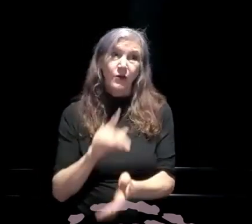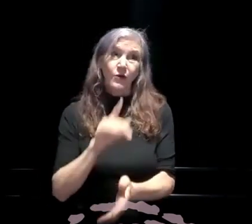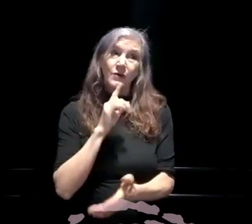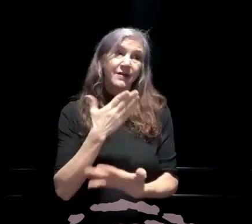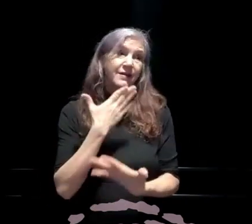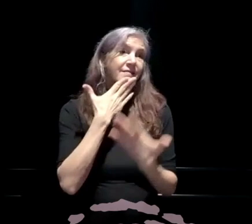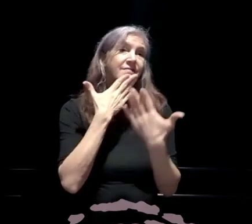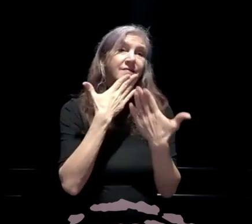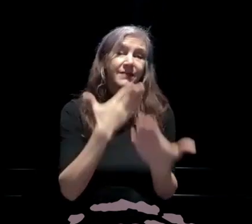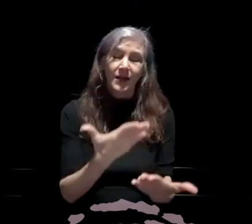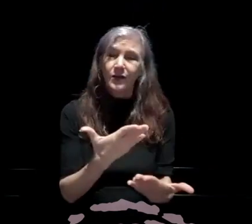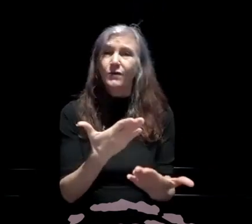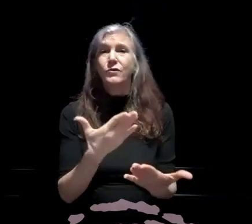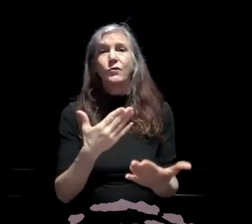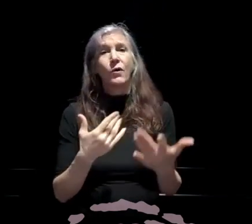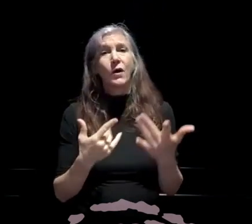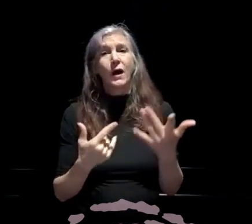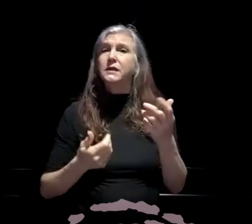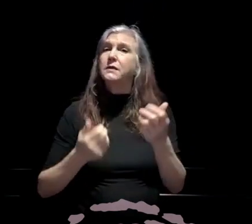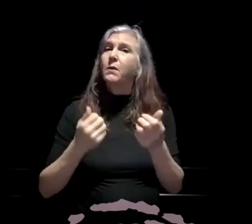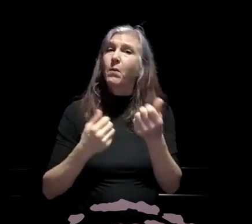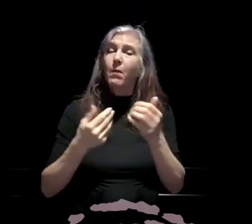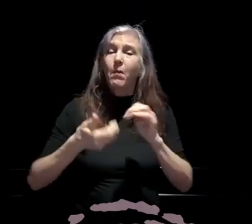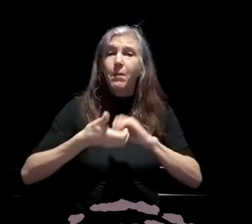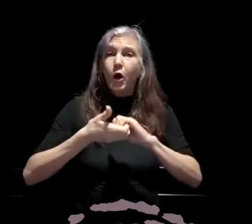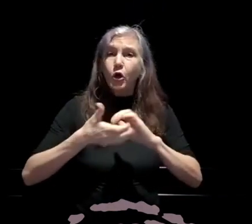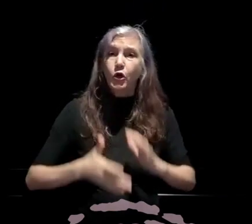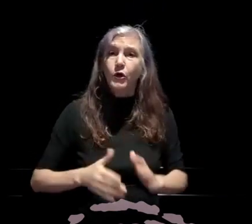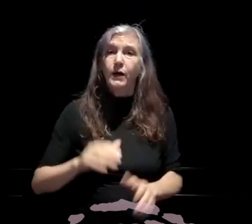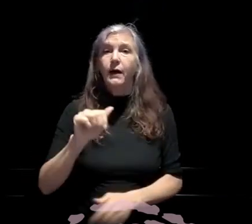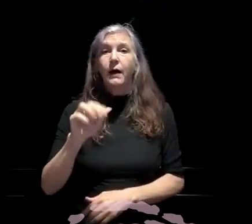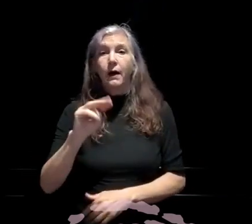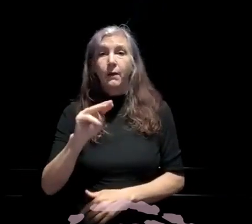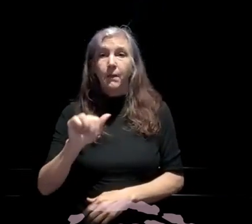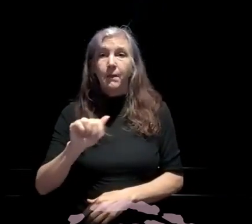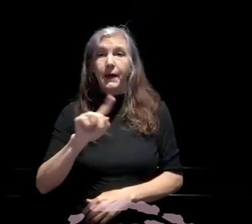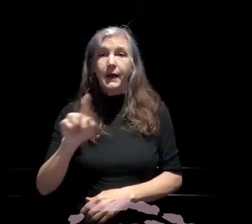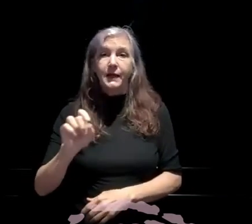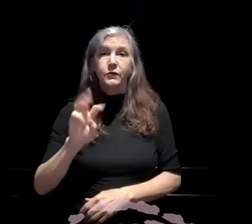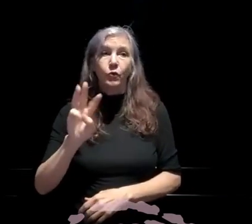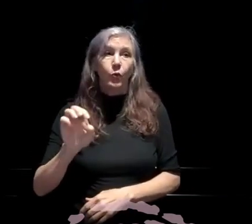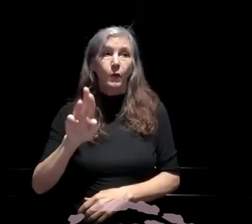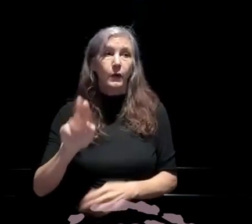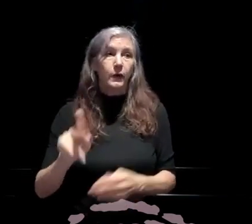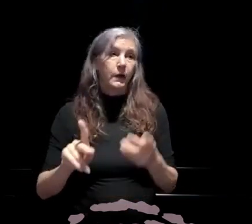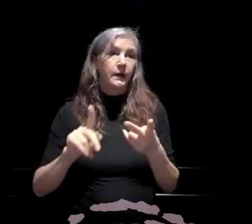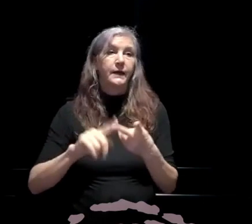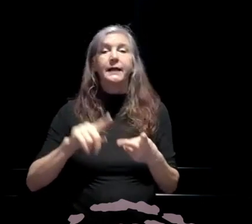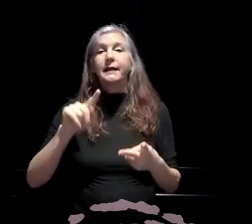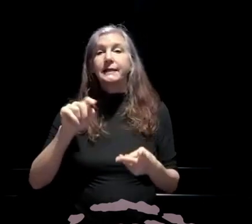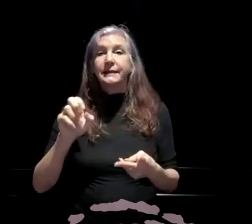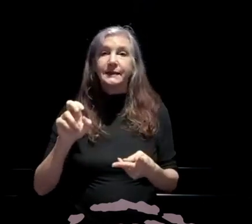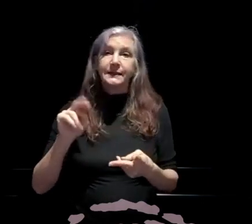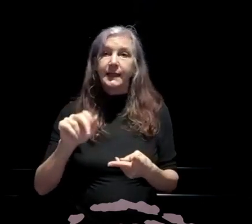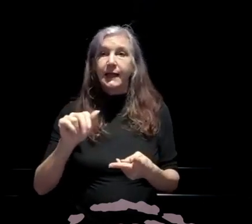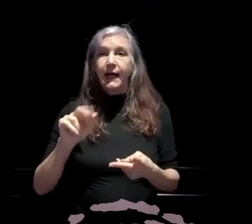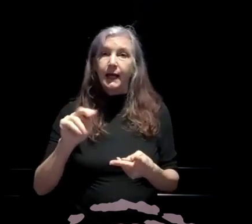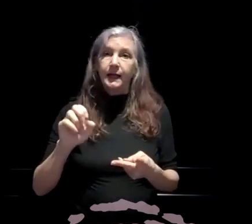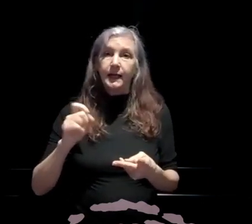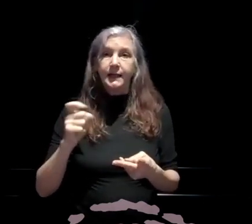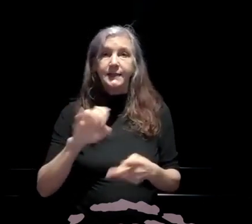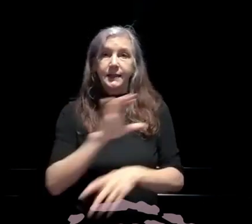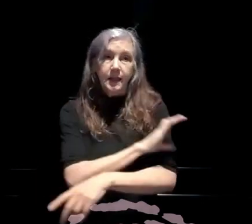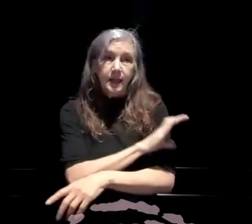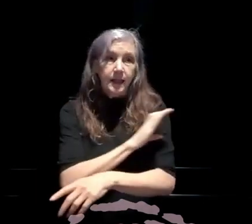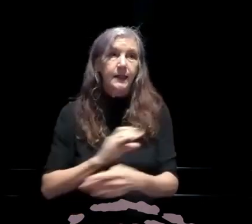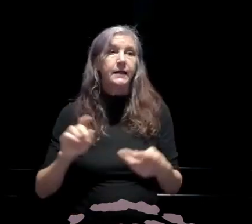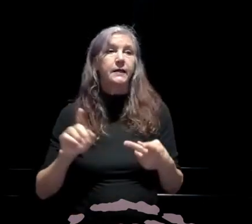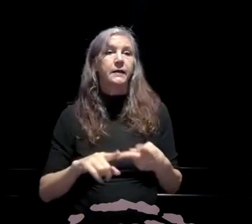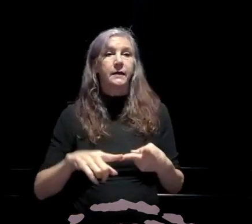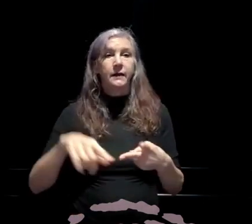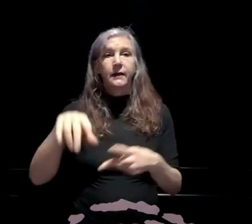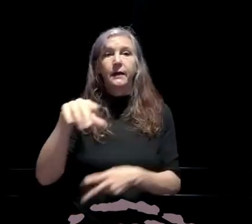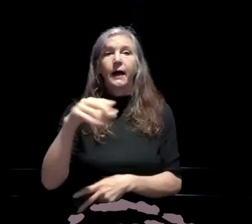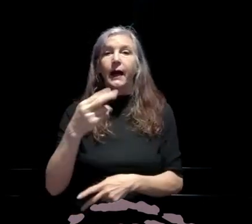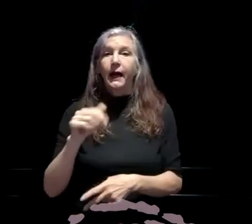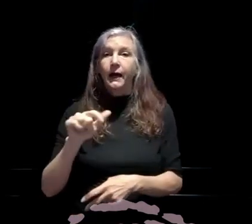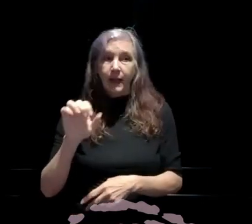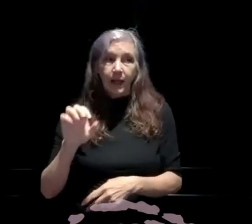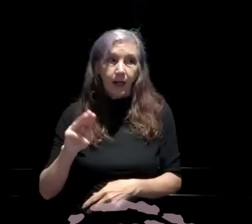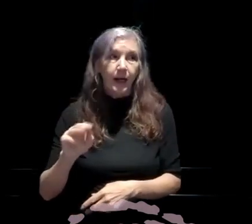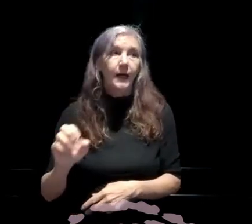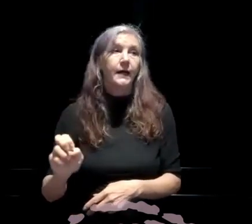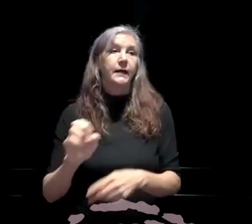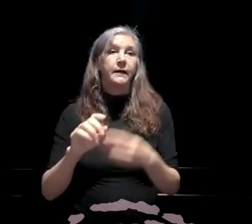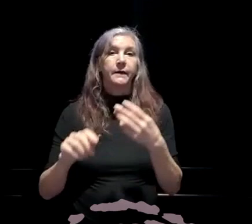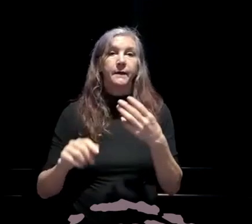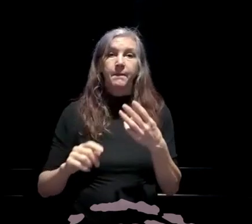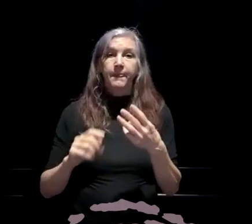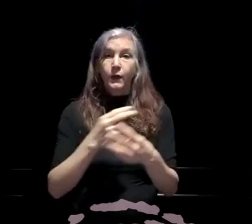And thank you to our partner sponsors that include May's work. Teenanx Clinic, Hamlin University, Lumen Fire, Lotus and Lama, Partnership Resources, Yes Yoga and Young Dance.